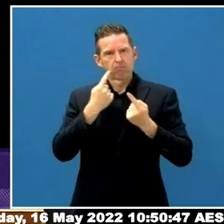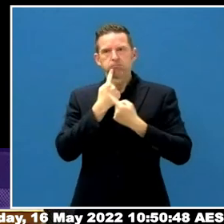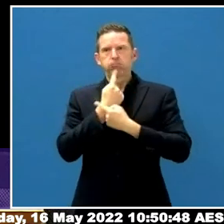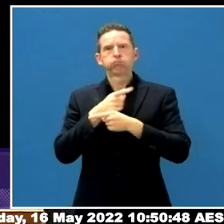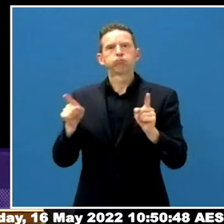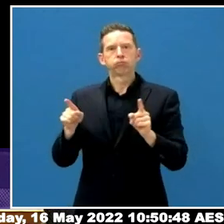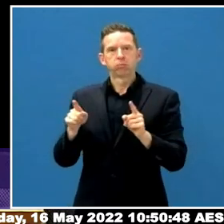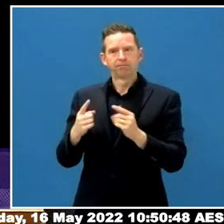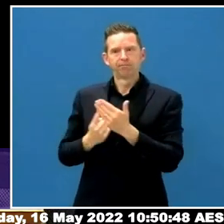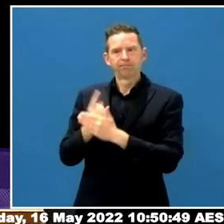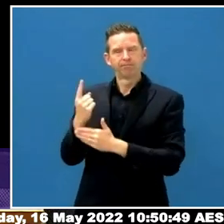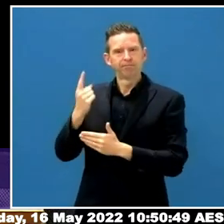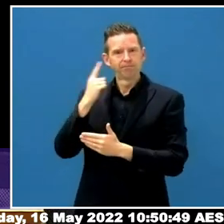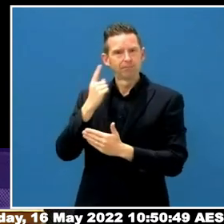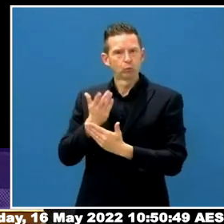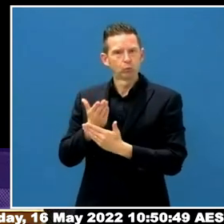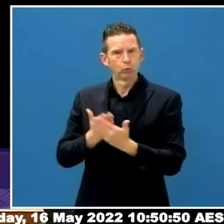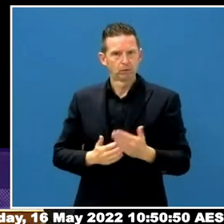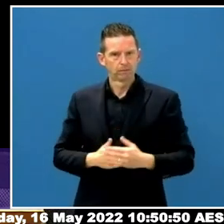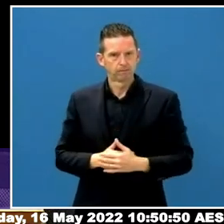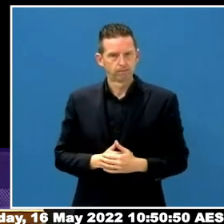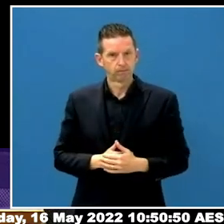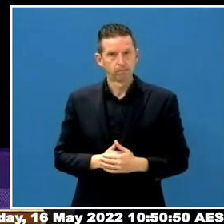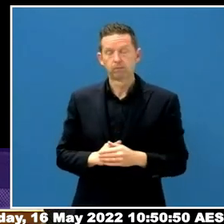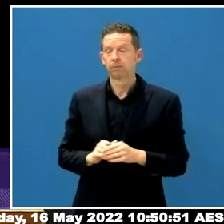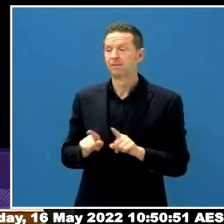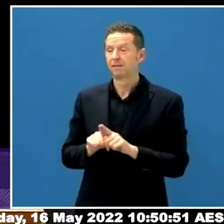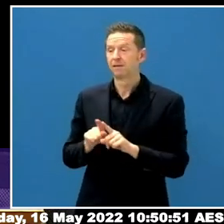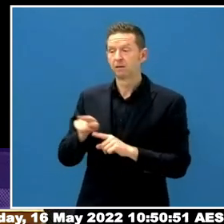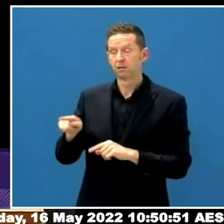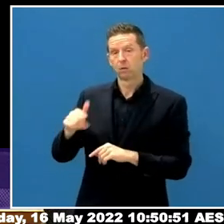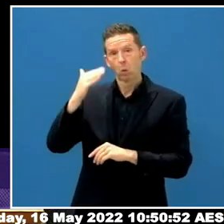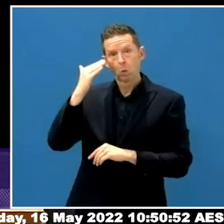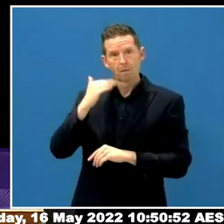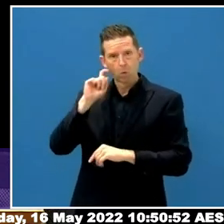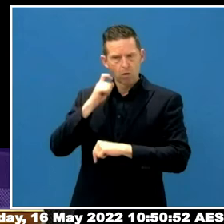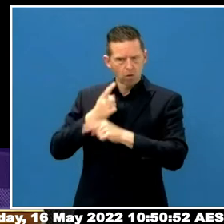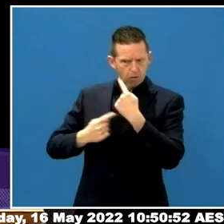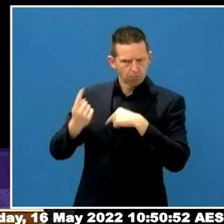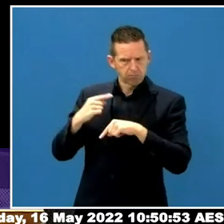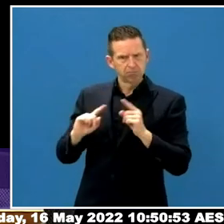In addition, Ms Taylor will describe the actions taken by the NDIS Commission upon